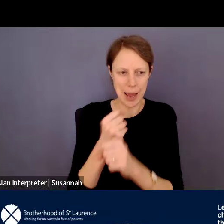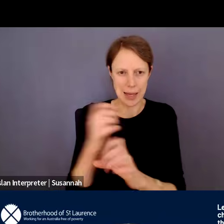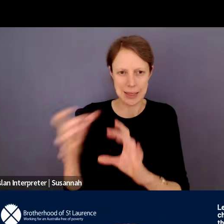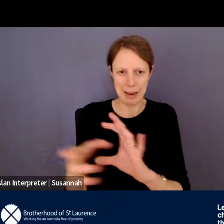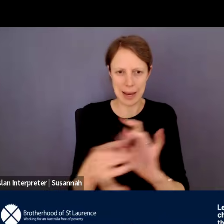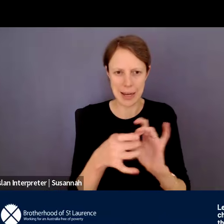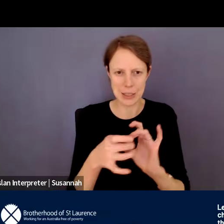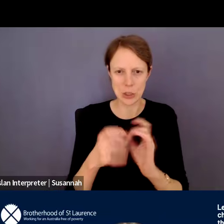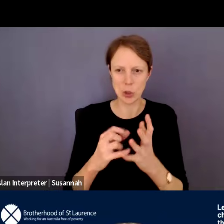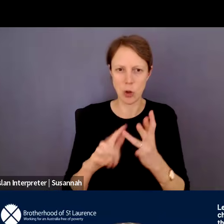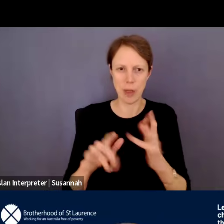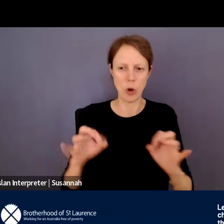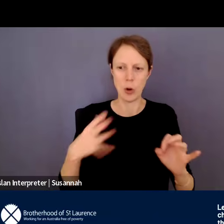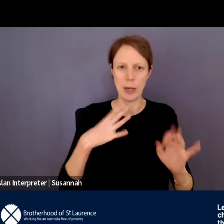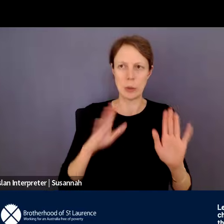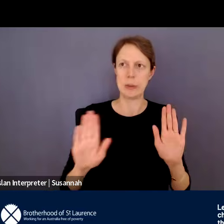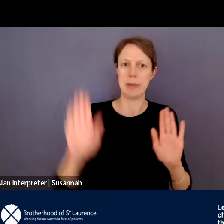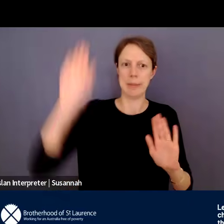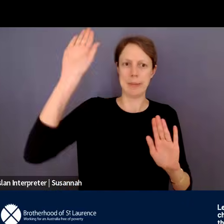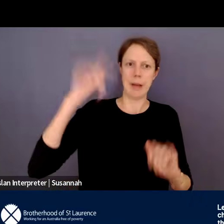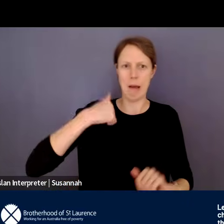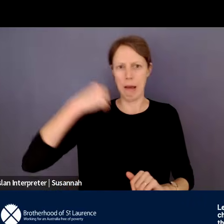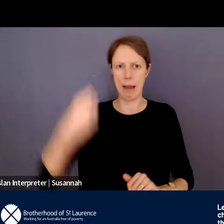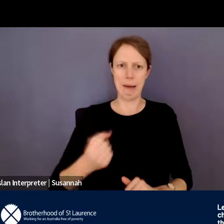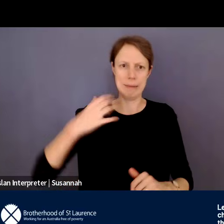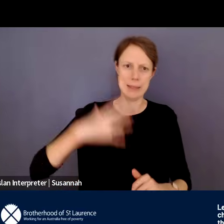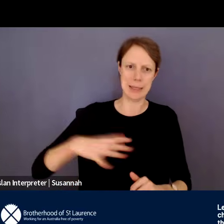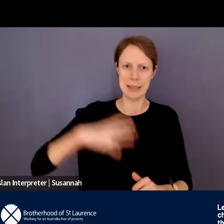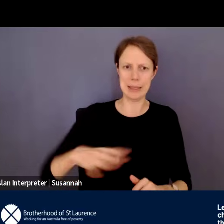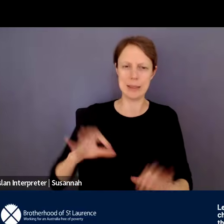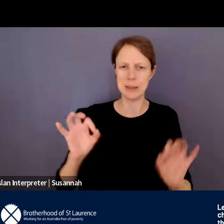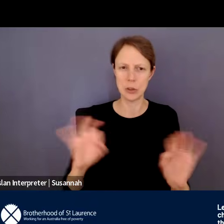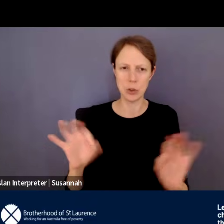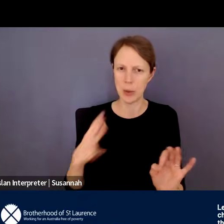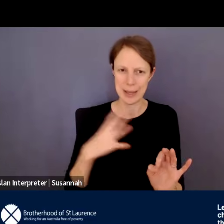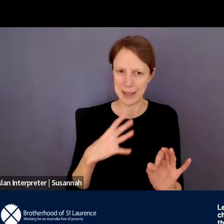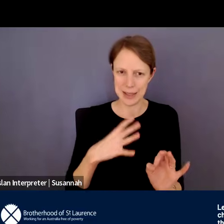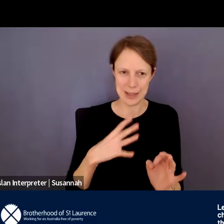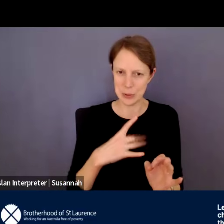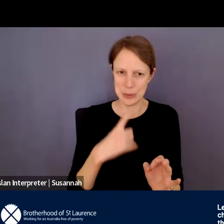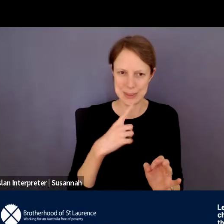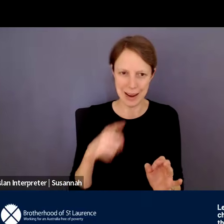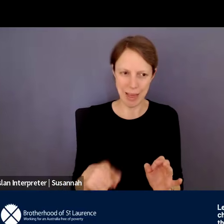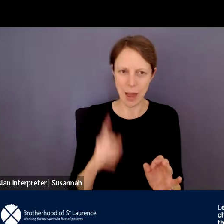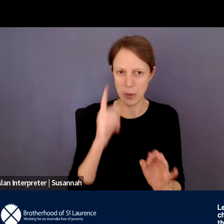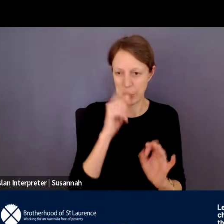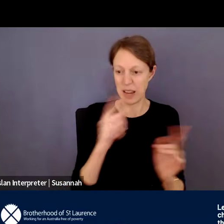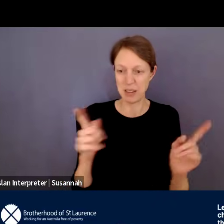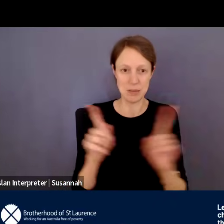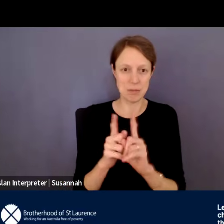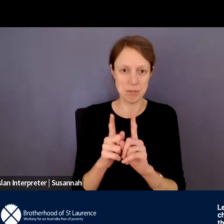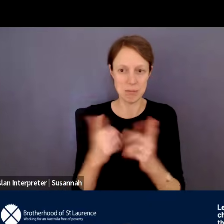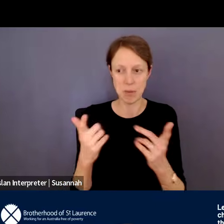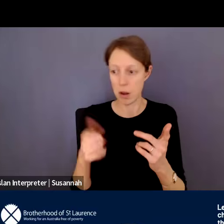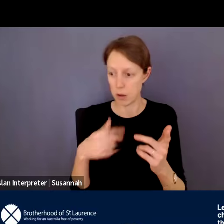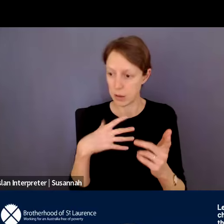identify as having a need, but that we are here and we can connect them where they need.